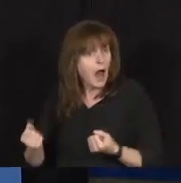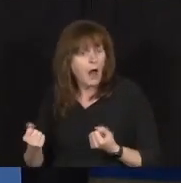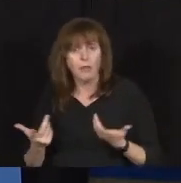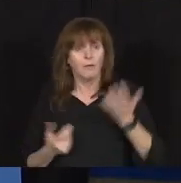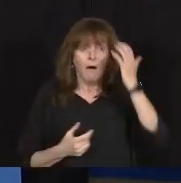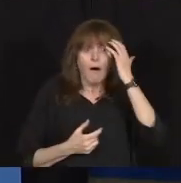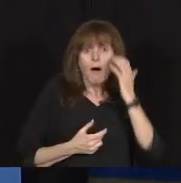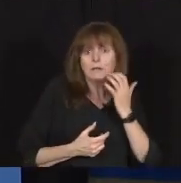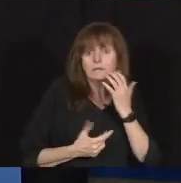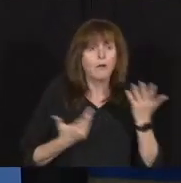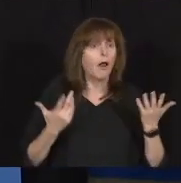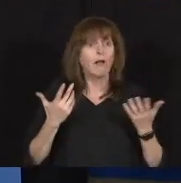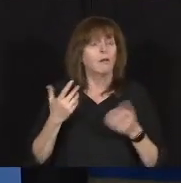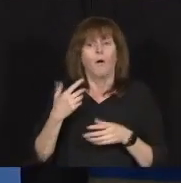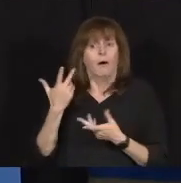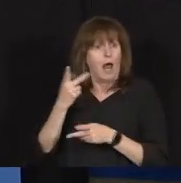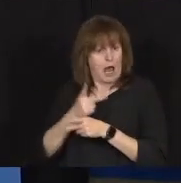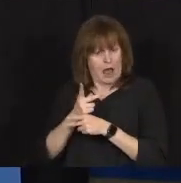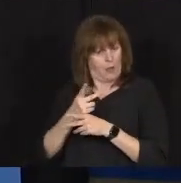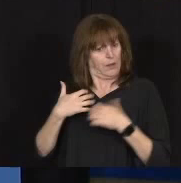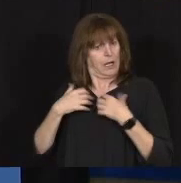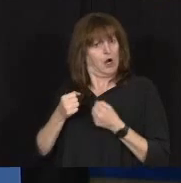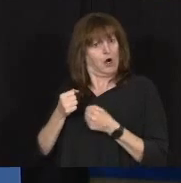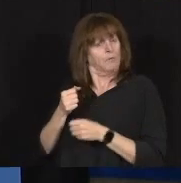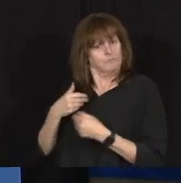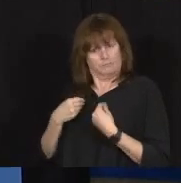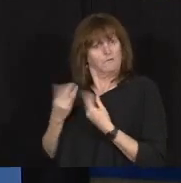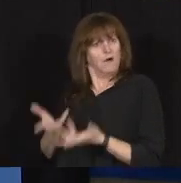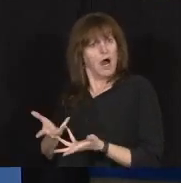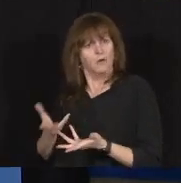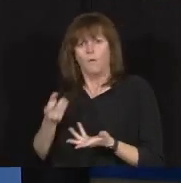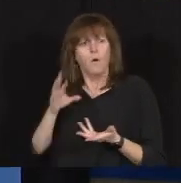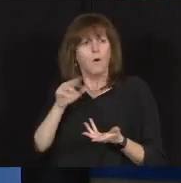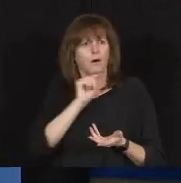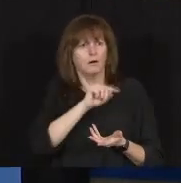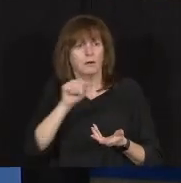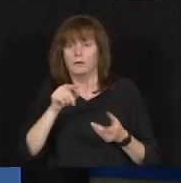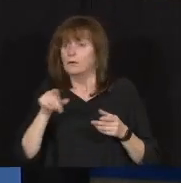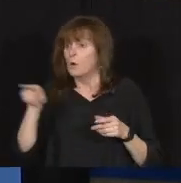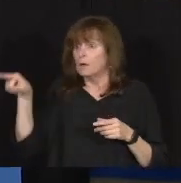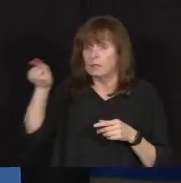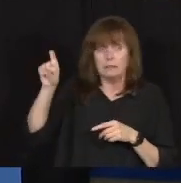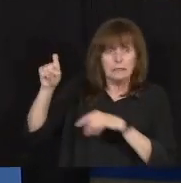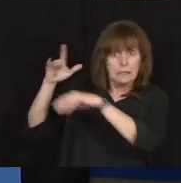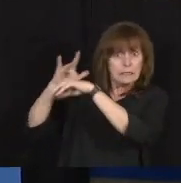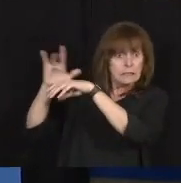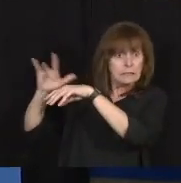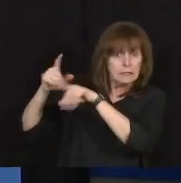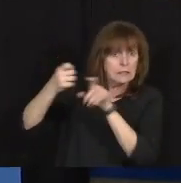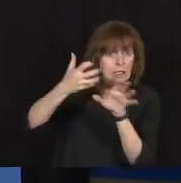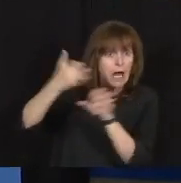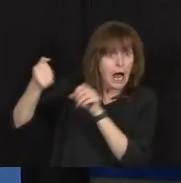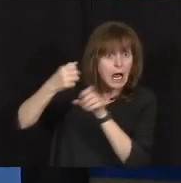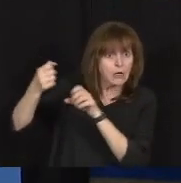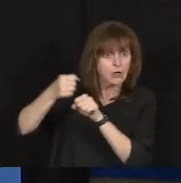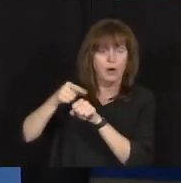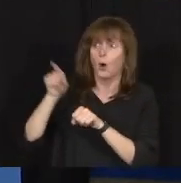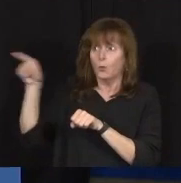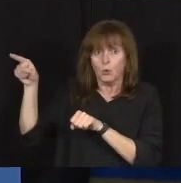job postings s o that we can connect volunteers with the right positions and get these critical roles filled.